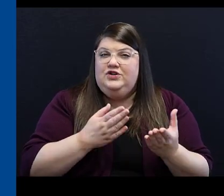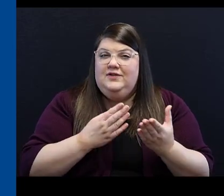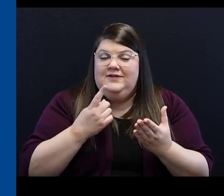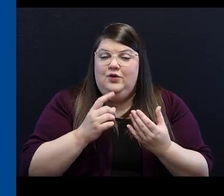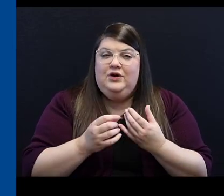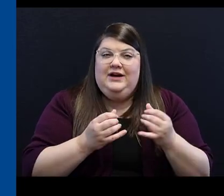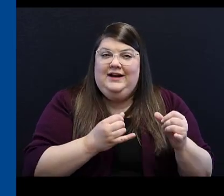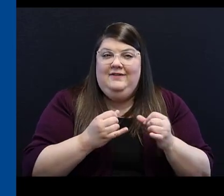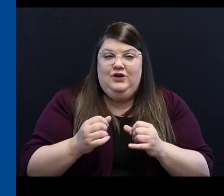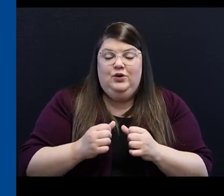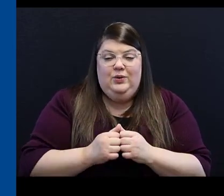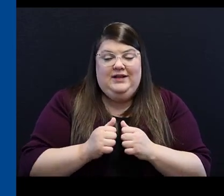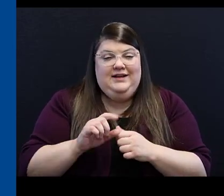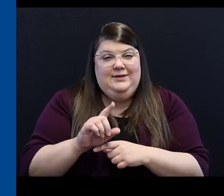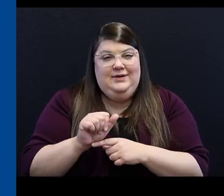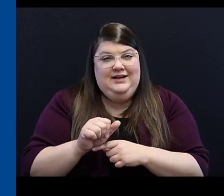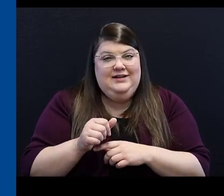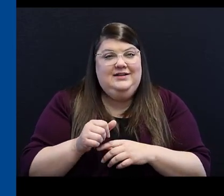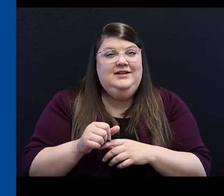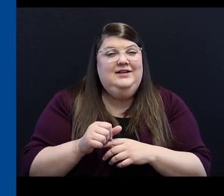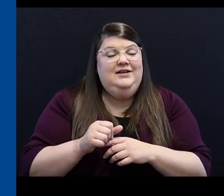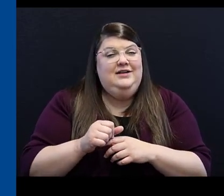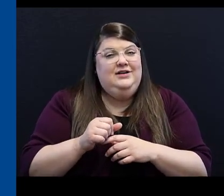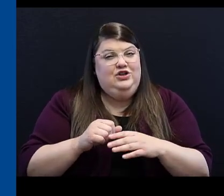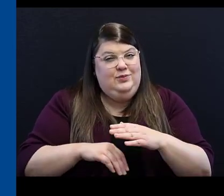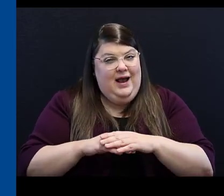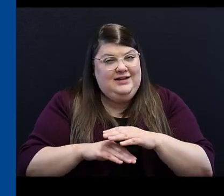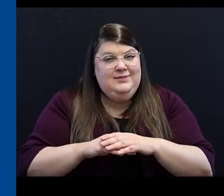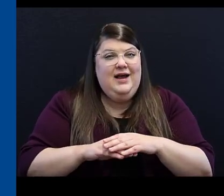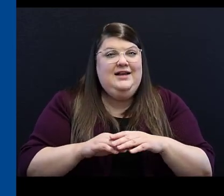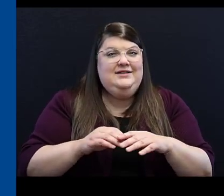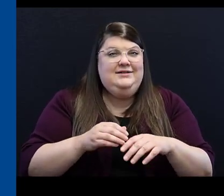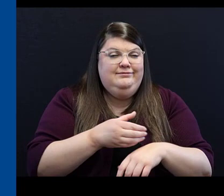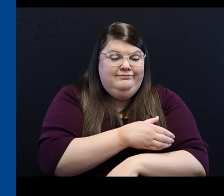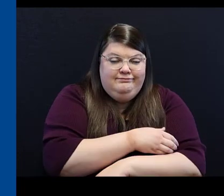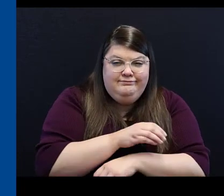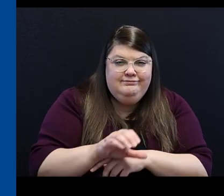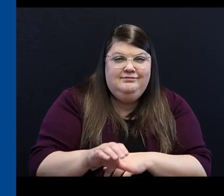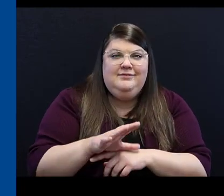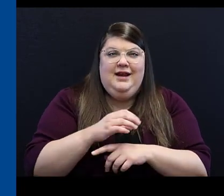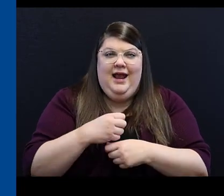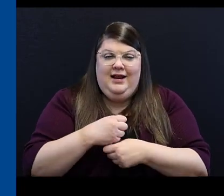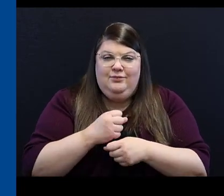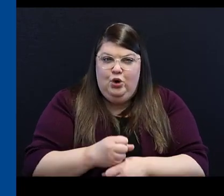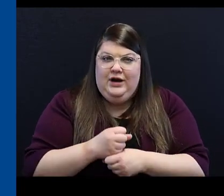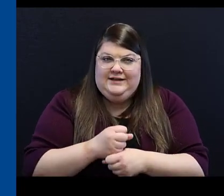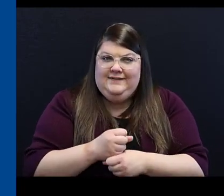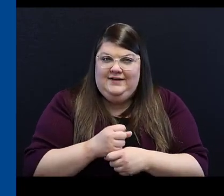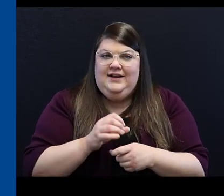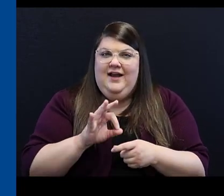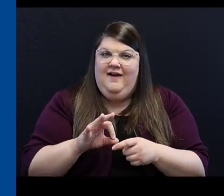to maximize the leadership, empowerment, independence, and productivity of individuals with disabilities,